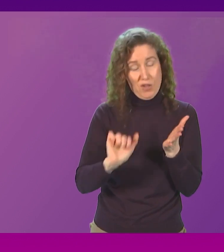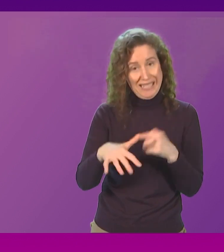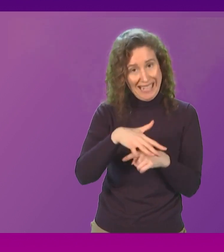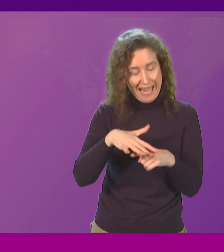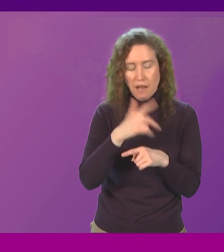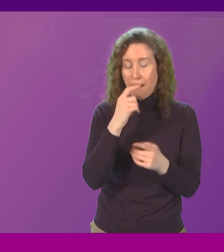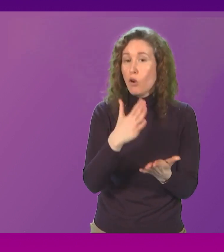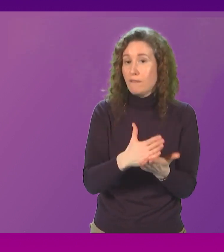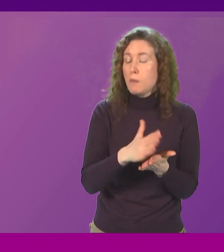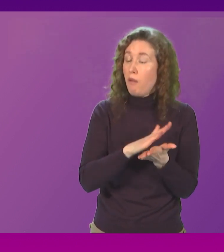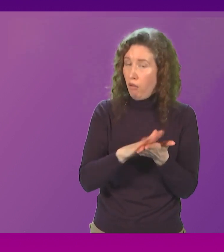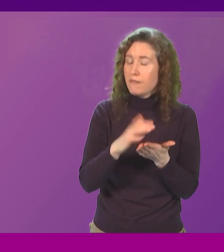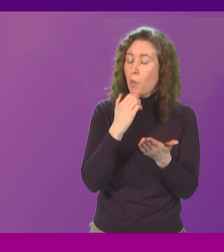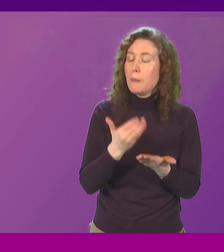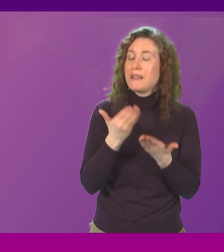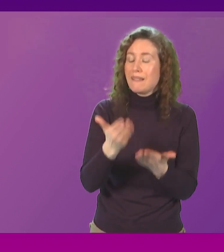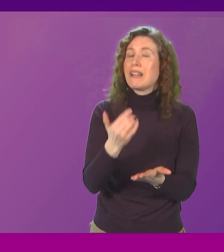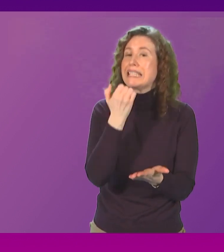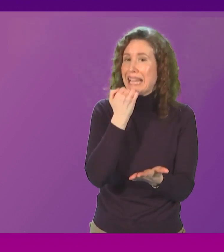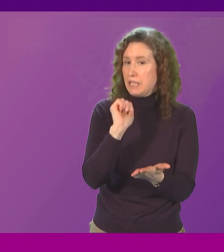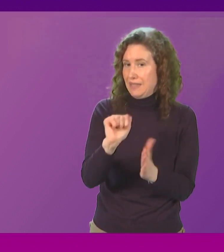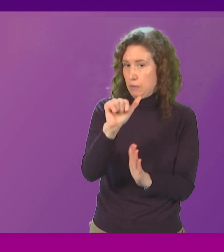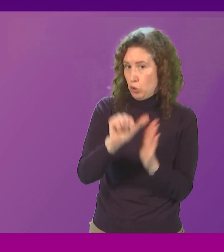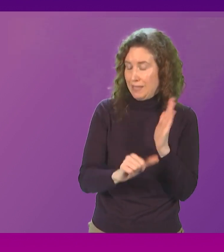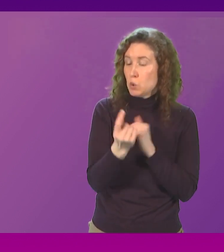I can confirm that Harvey will be given a date for his procedure very soon.